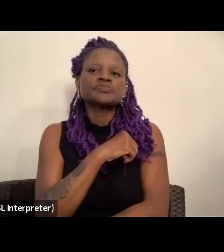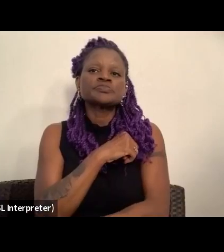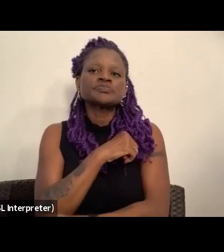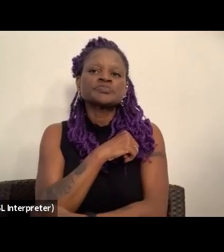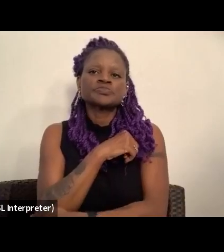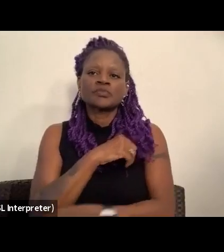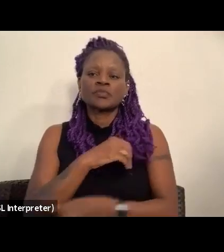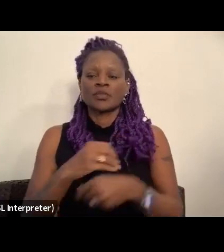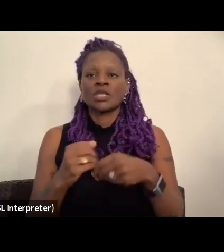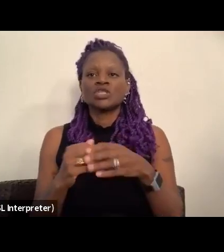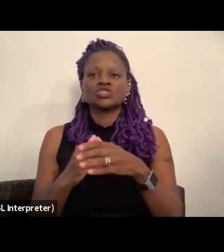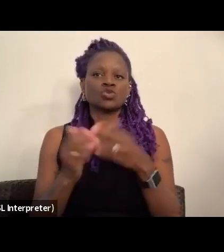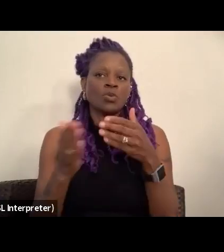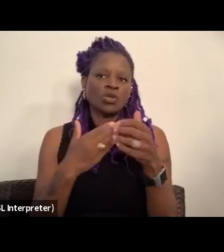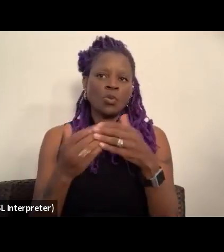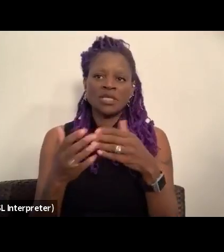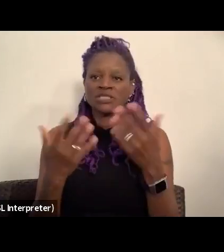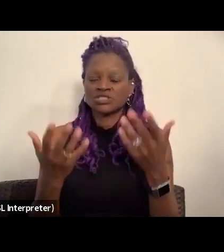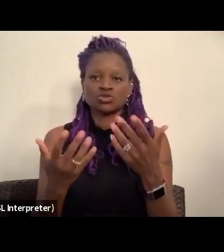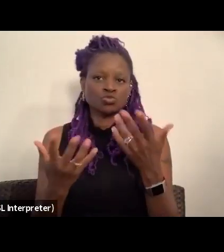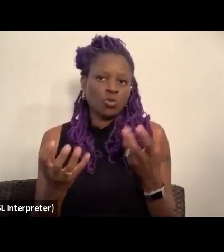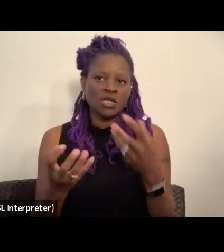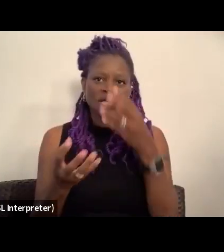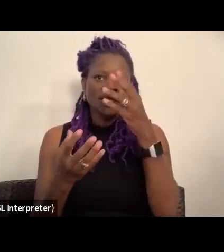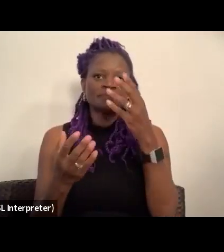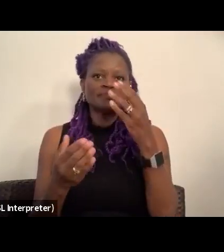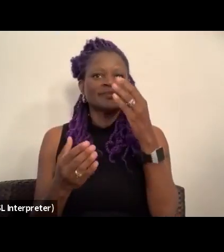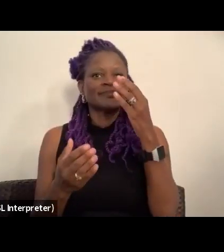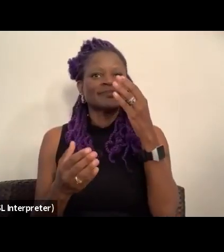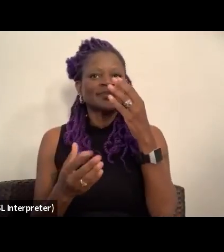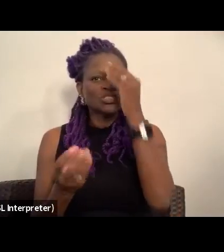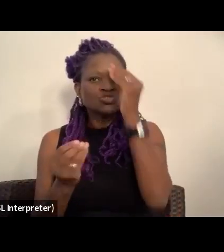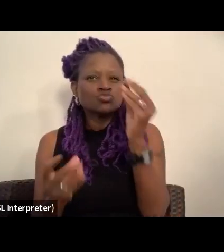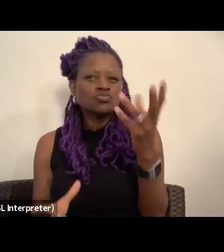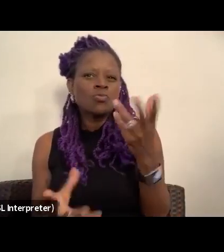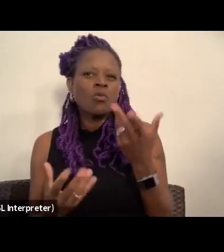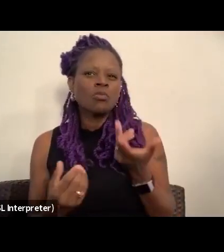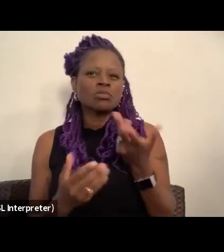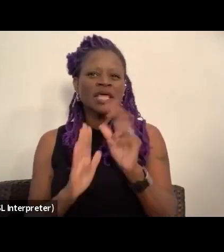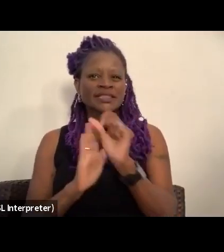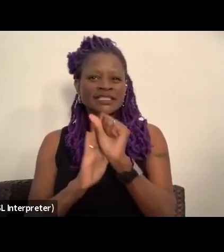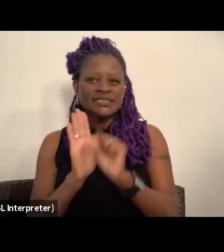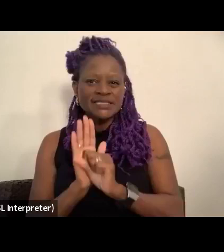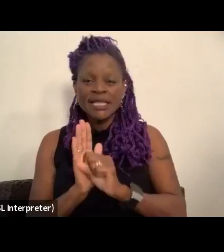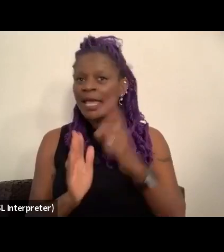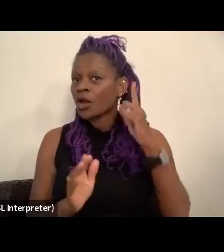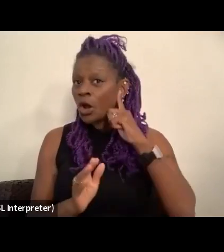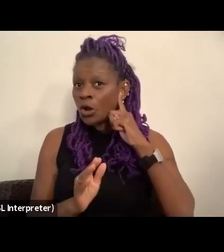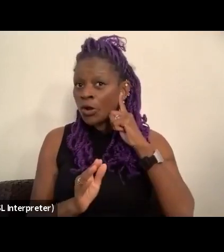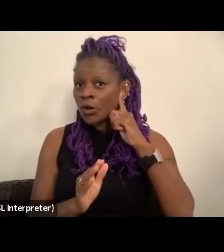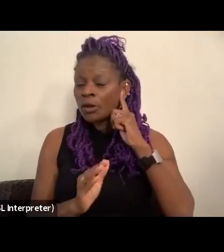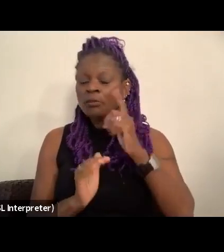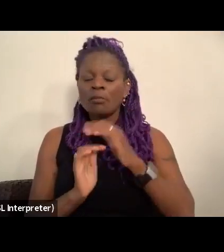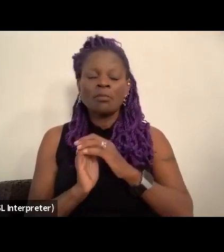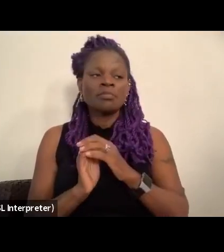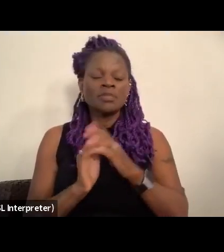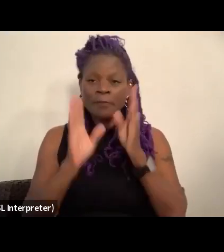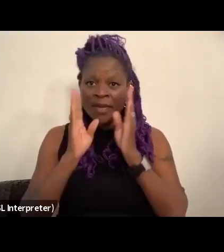So I want to, just as you did, acknowledge that the state hurt us. We definitely justified it based on the state's metrics.